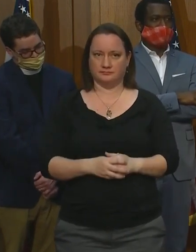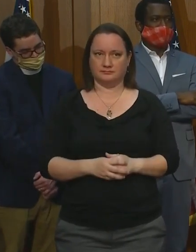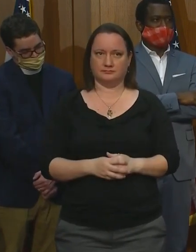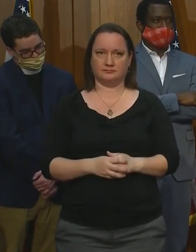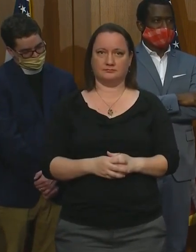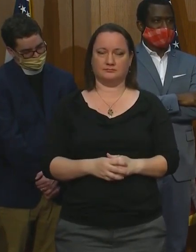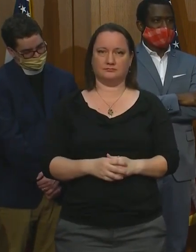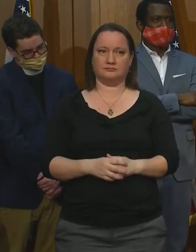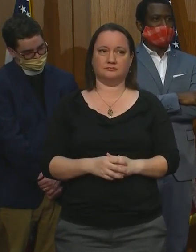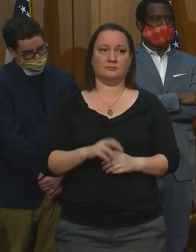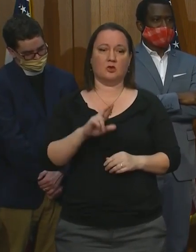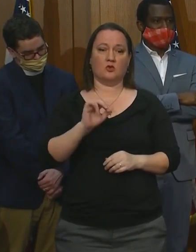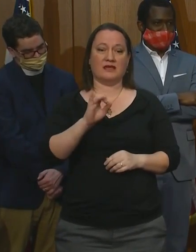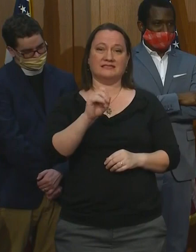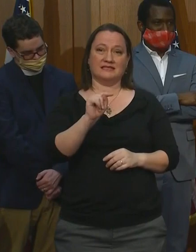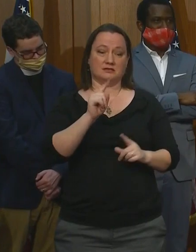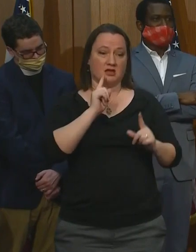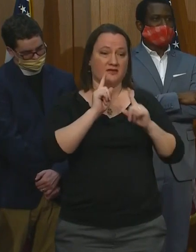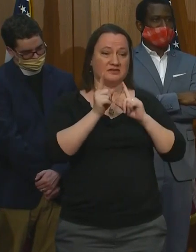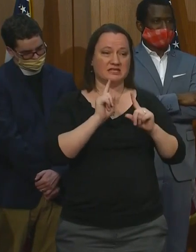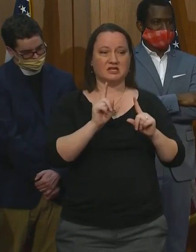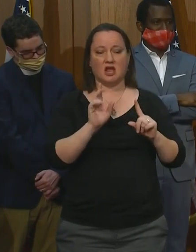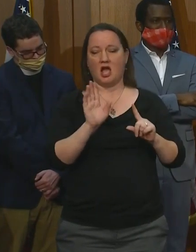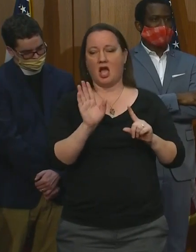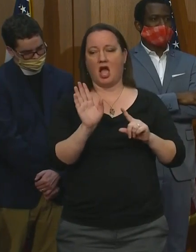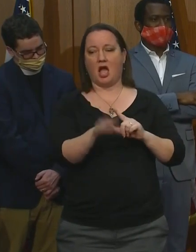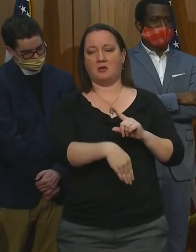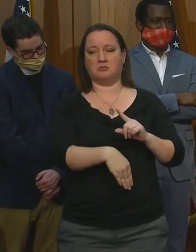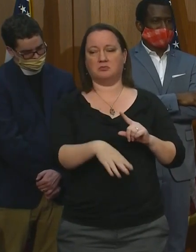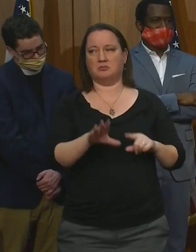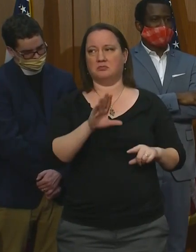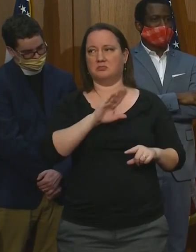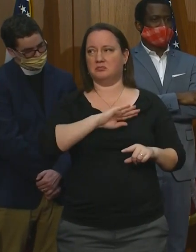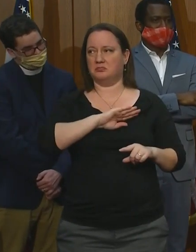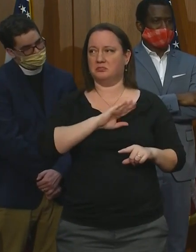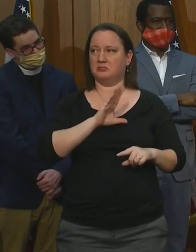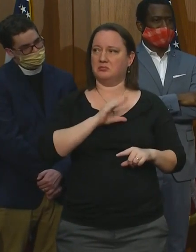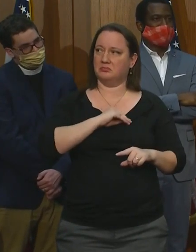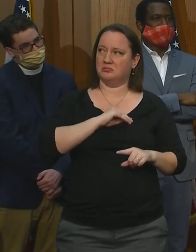IT IS NO LONGER OKAY TO WALK